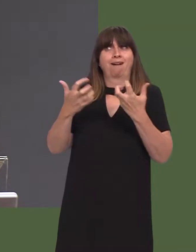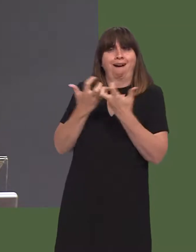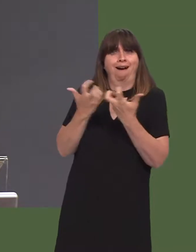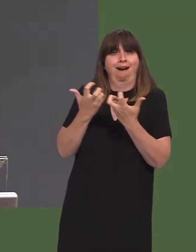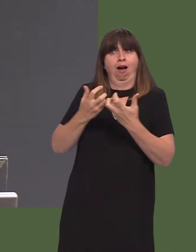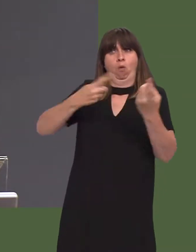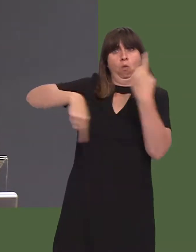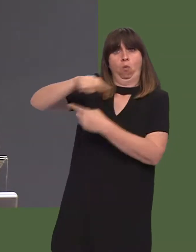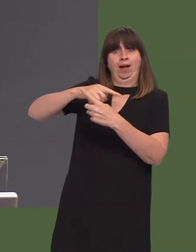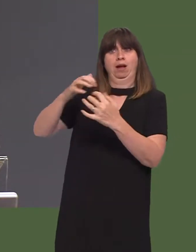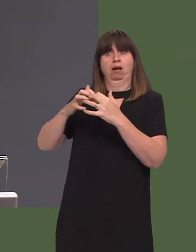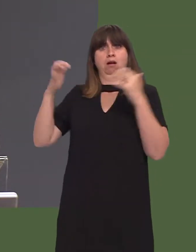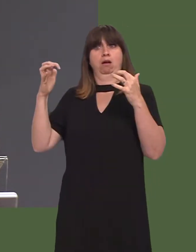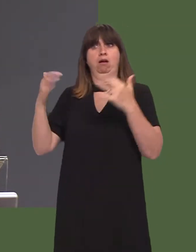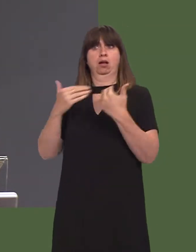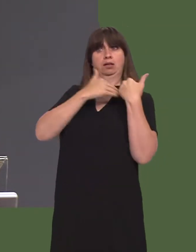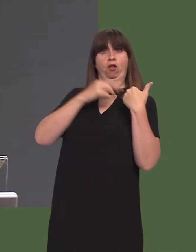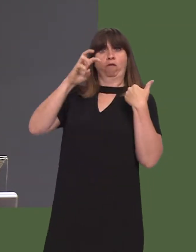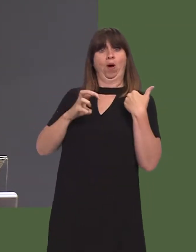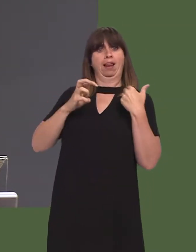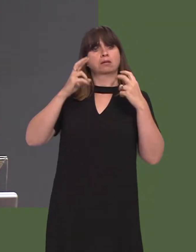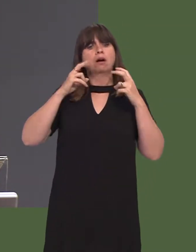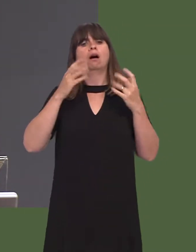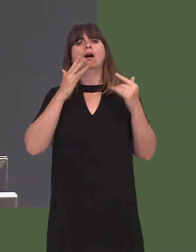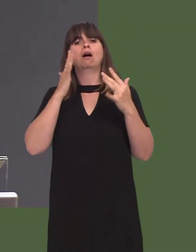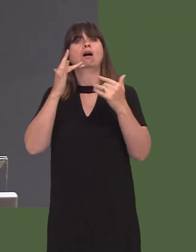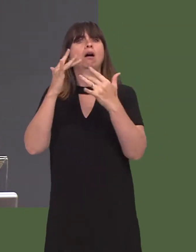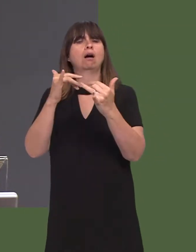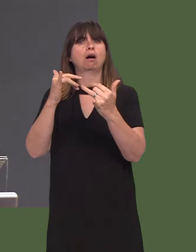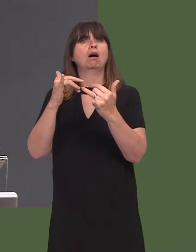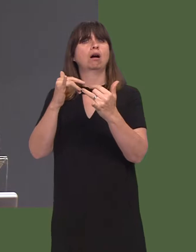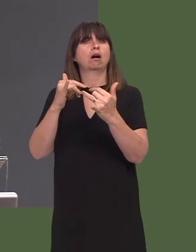and administration that makes up devolved administration in Wales? Further to this,